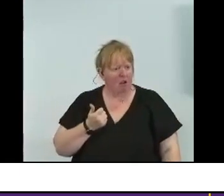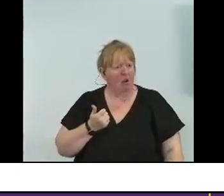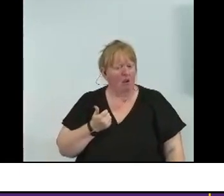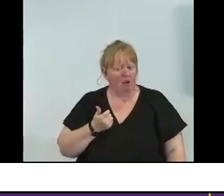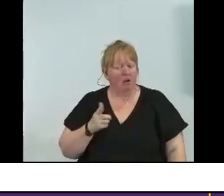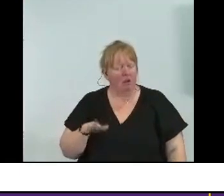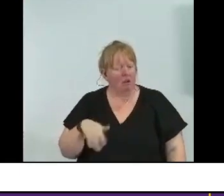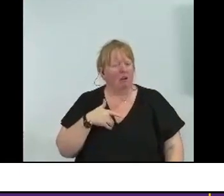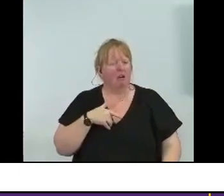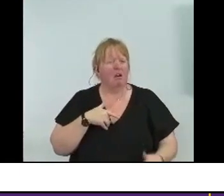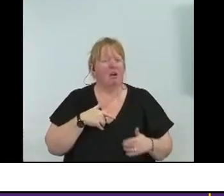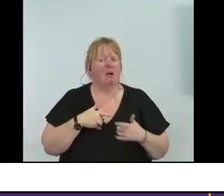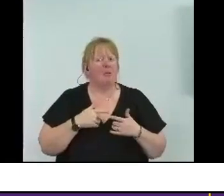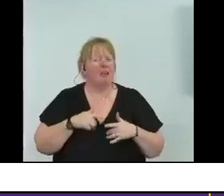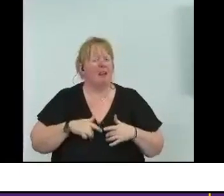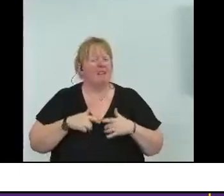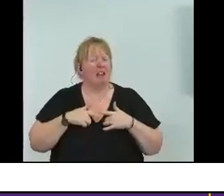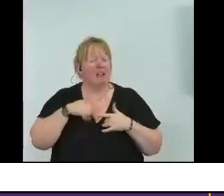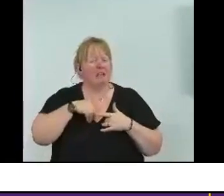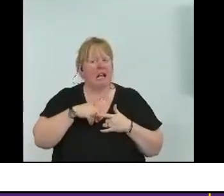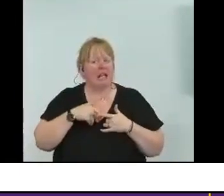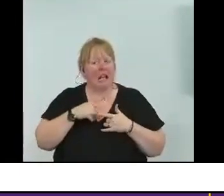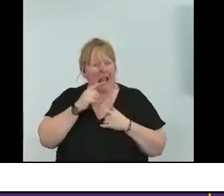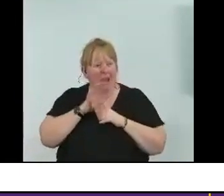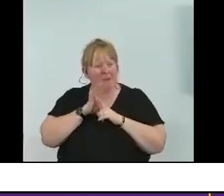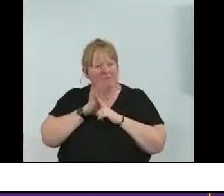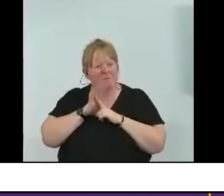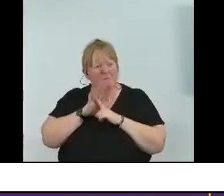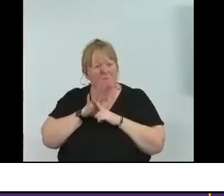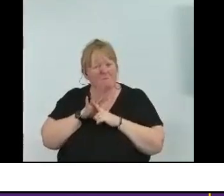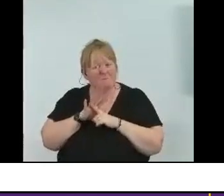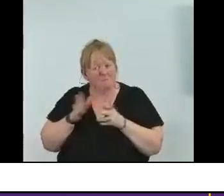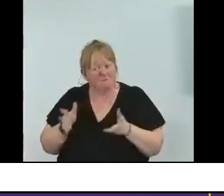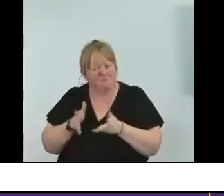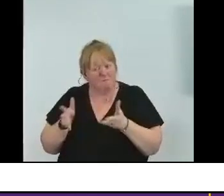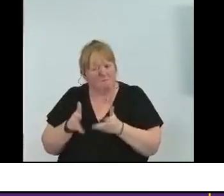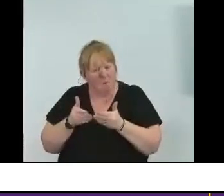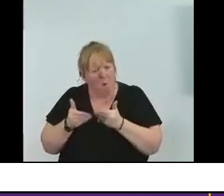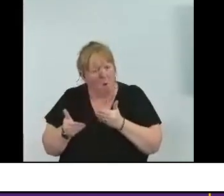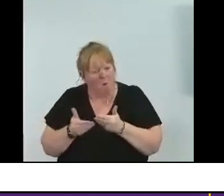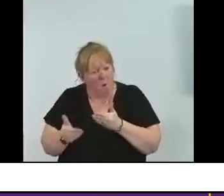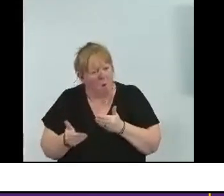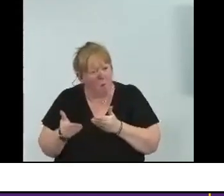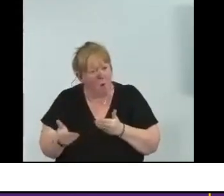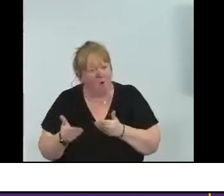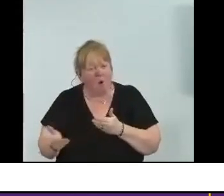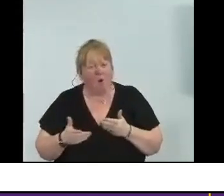But then I thought, how far can I push it? Because that's the other place. You've really got to take this, these things you've got to go, go with the energy, right?